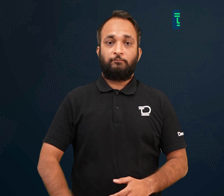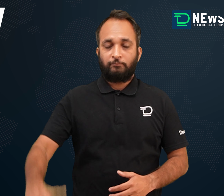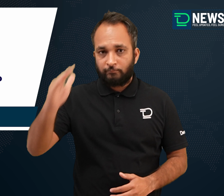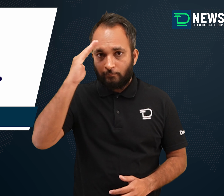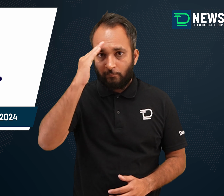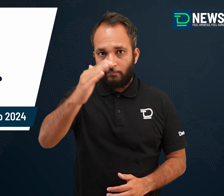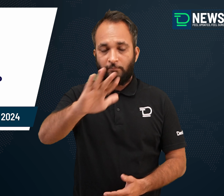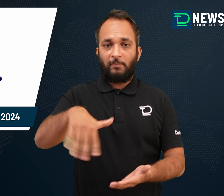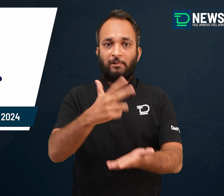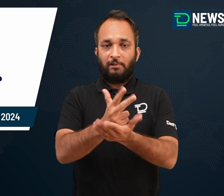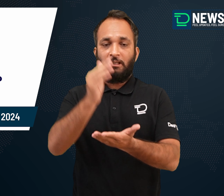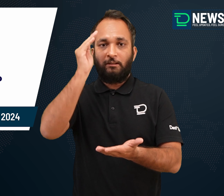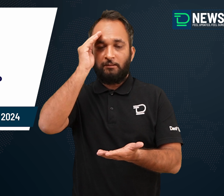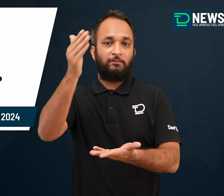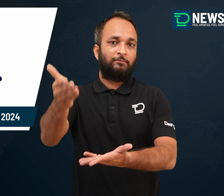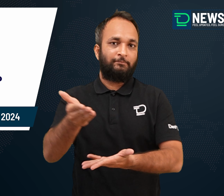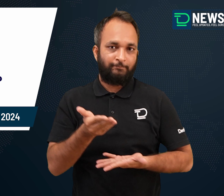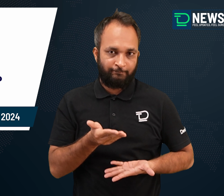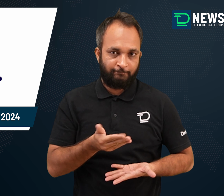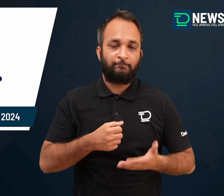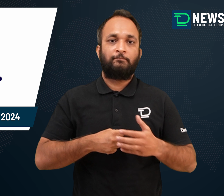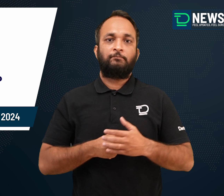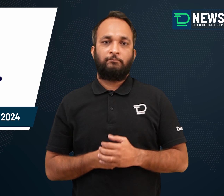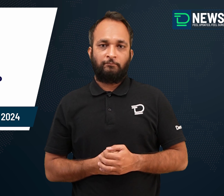Hi, welcome to Deaf Talks news.